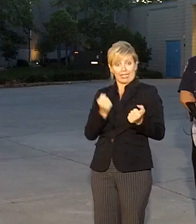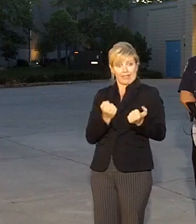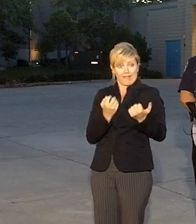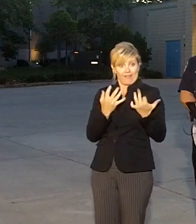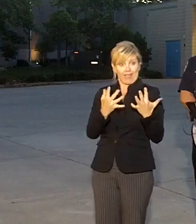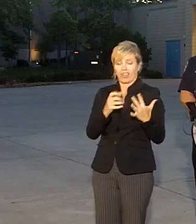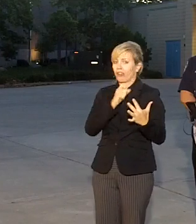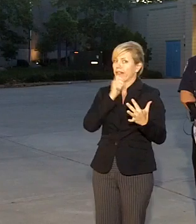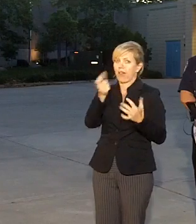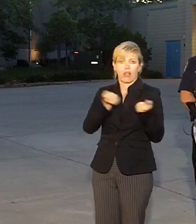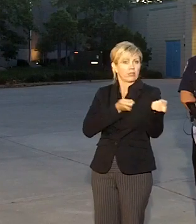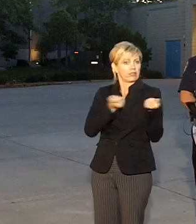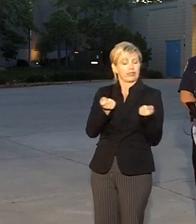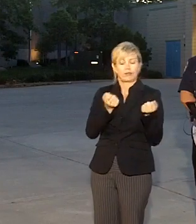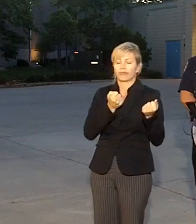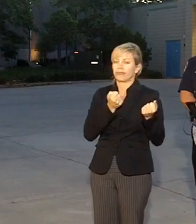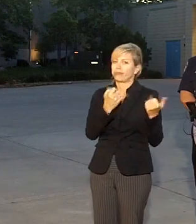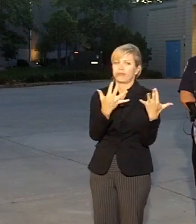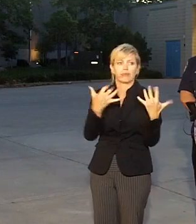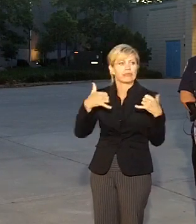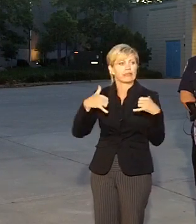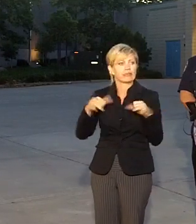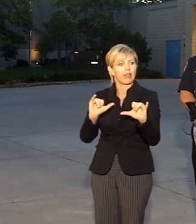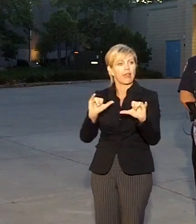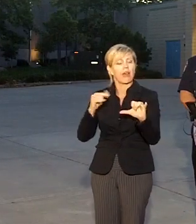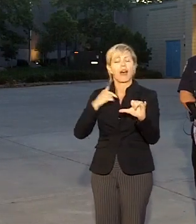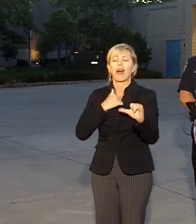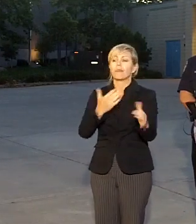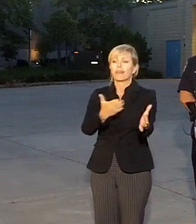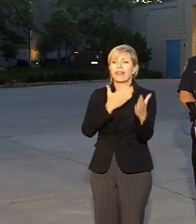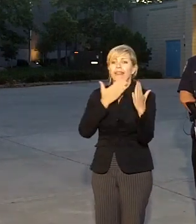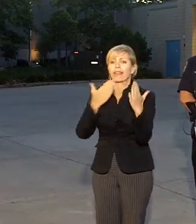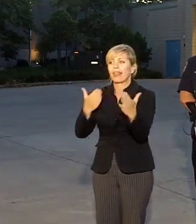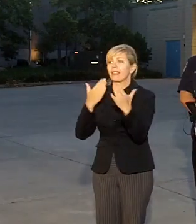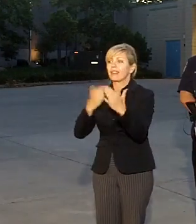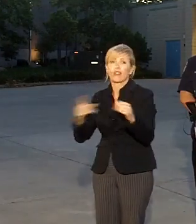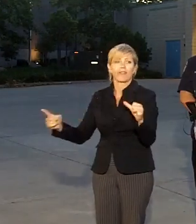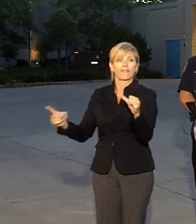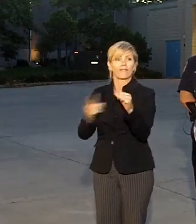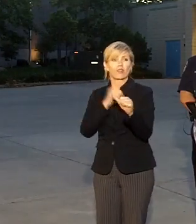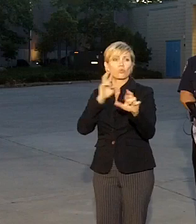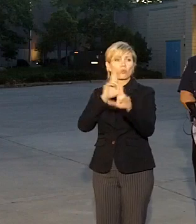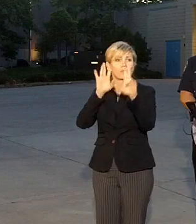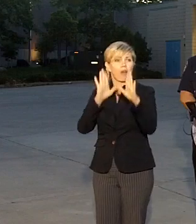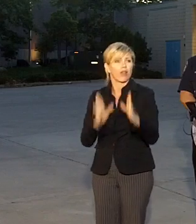contained I want to thank our first responders for the great job they've done and although there was